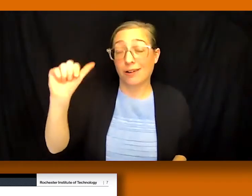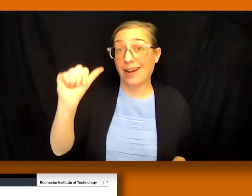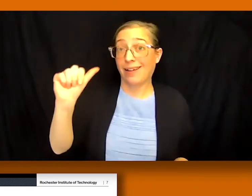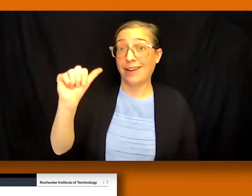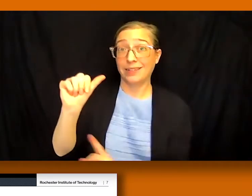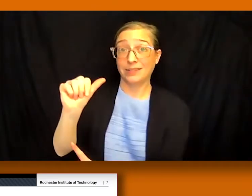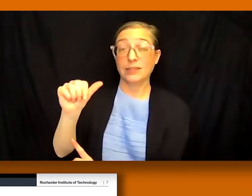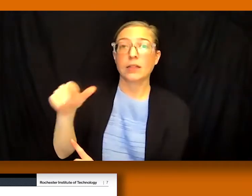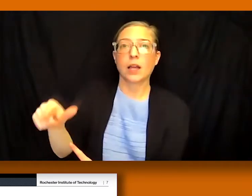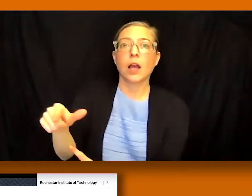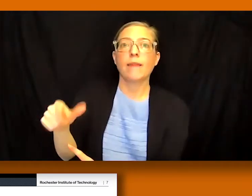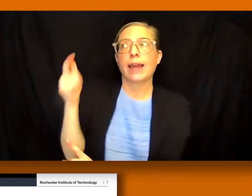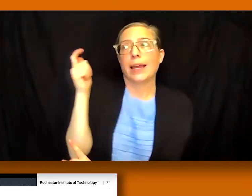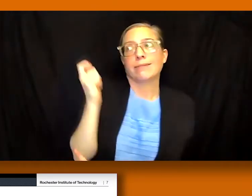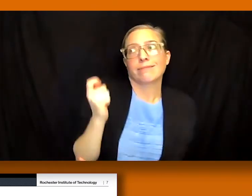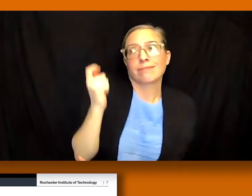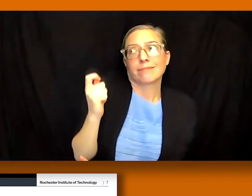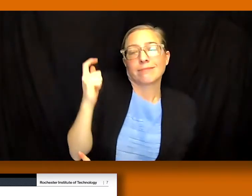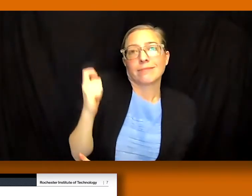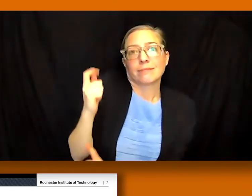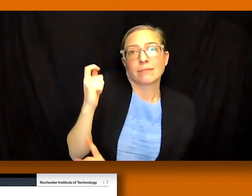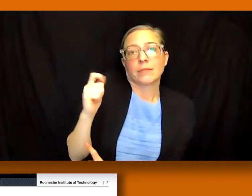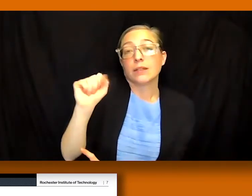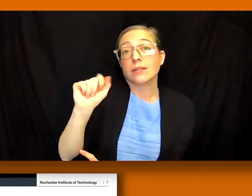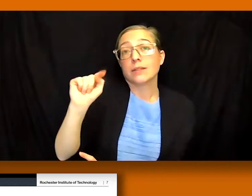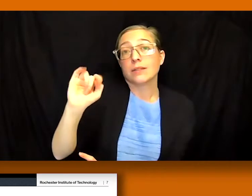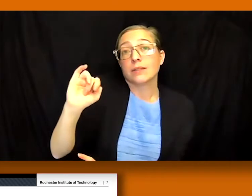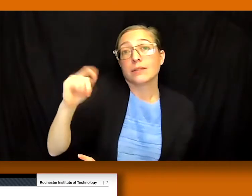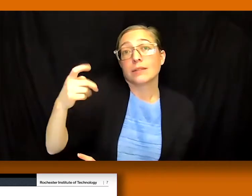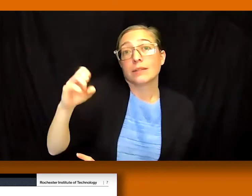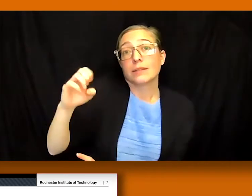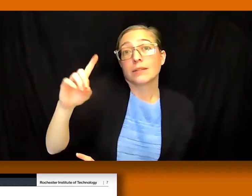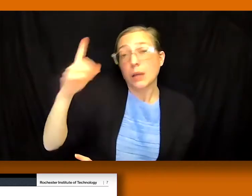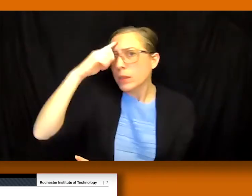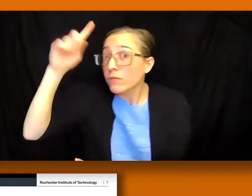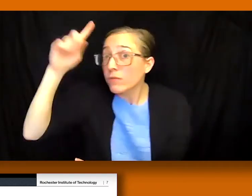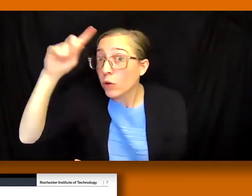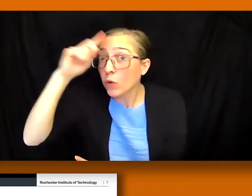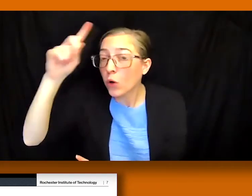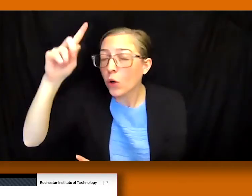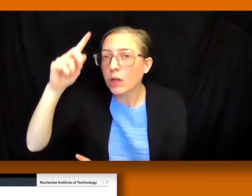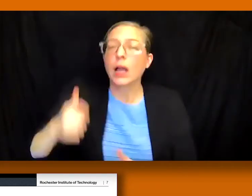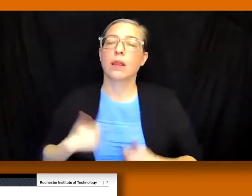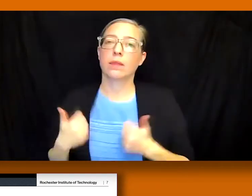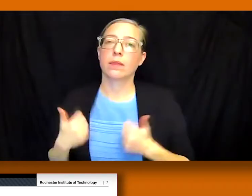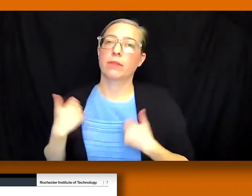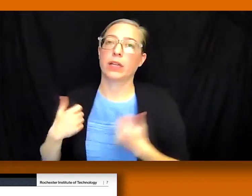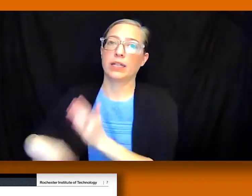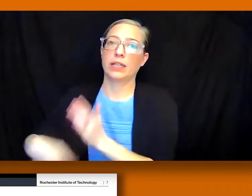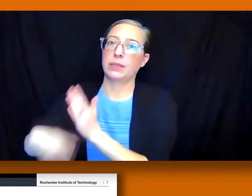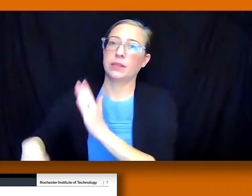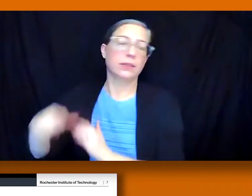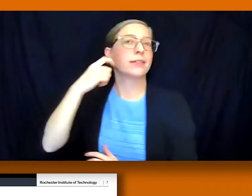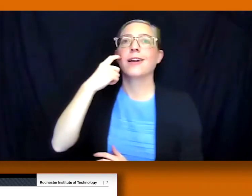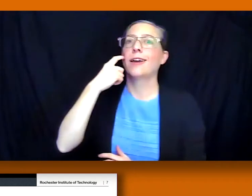and it's not compensation for their work. Um, they also must be a matriculated student